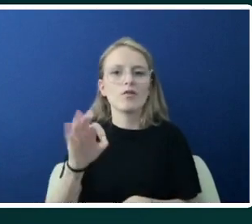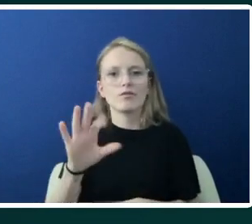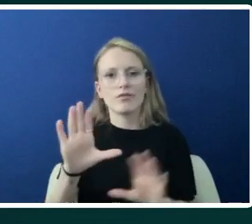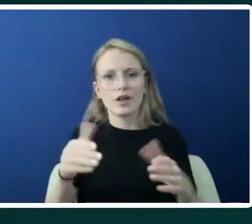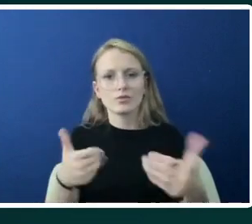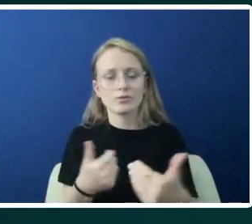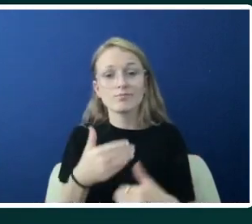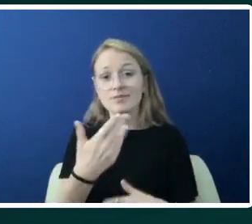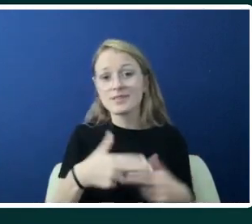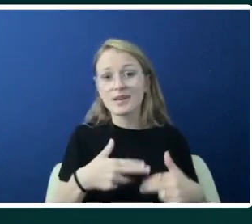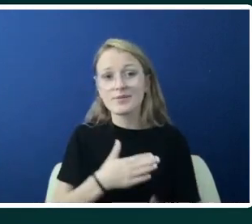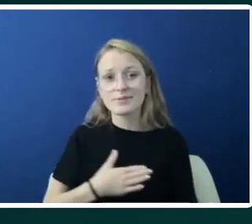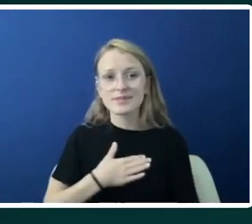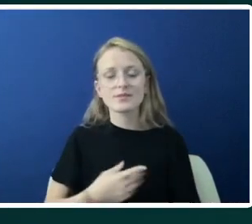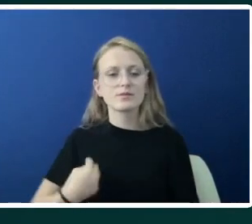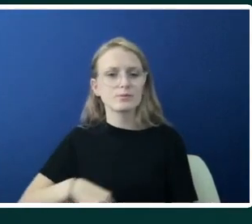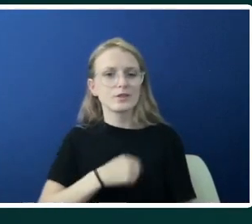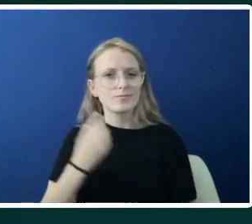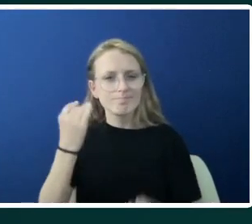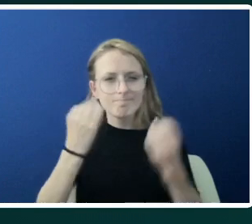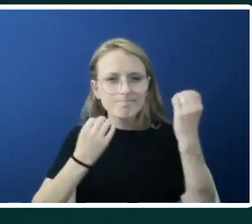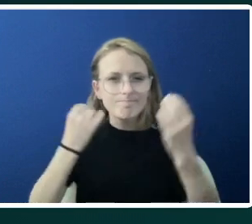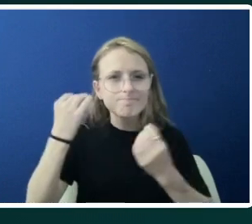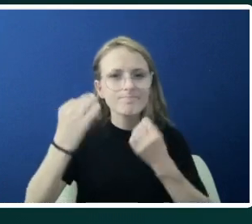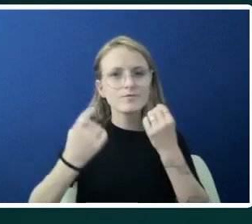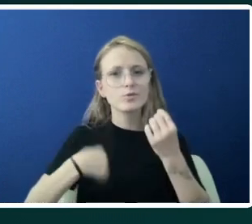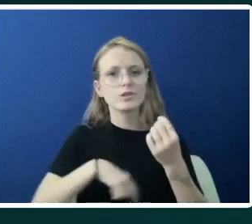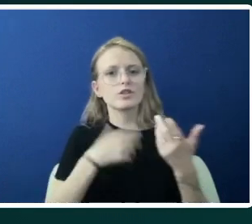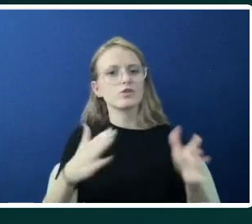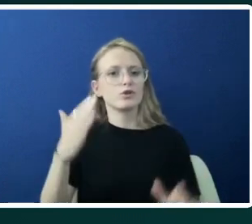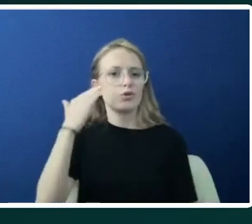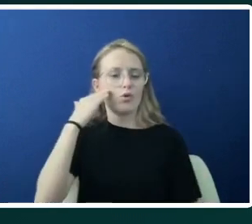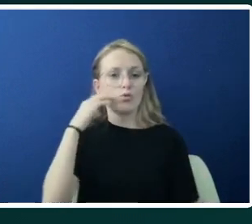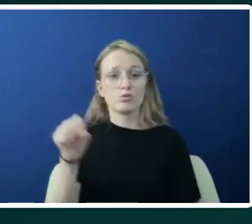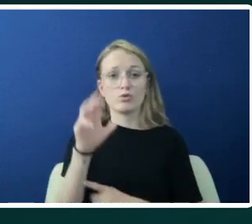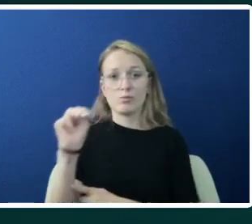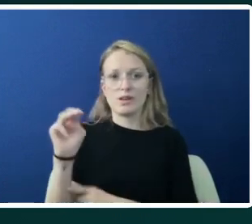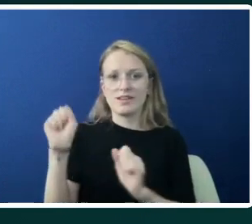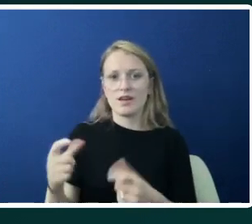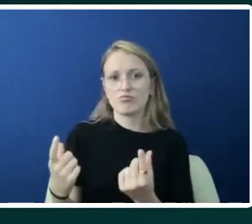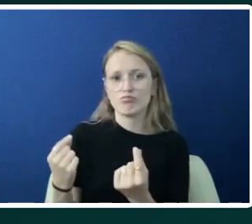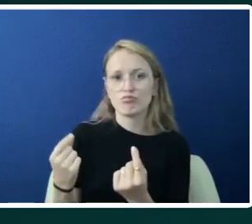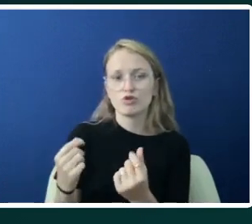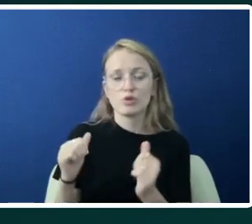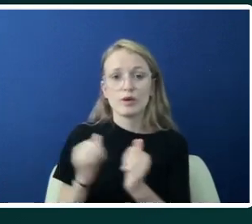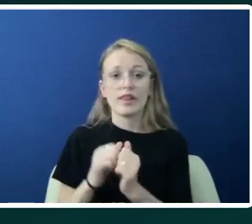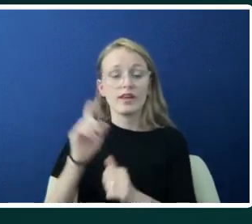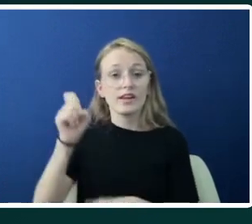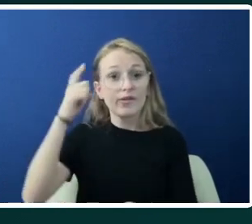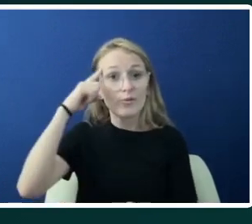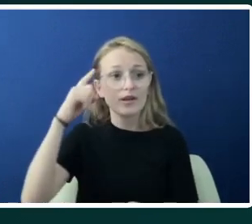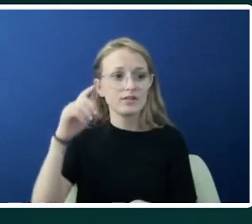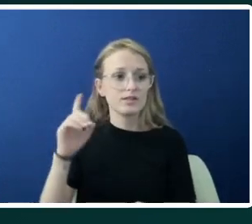And when we thought about that, we know all the things that social media can do in society. And in democracy that is negative. We know about the dangerous effects of